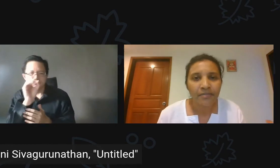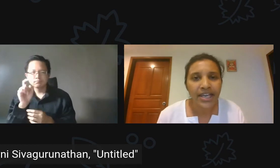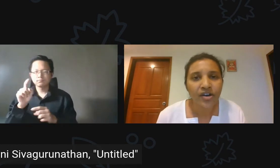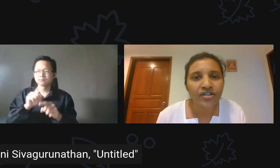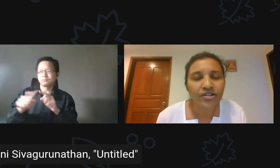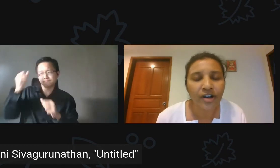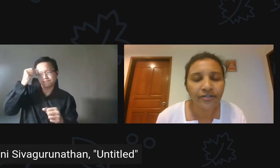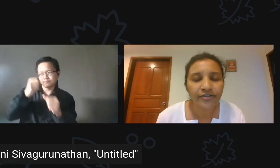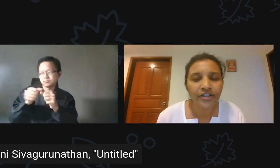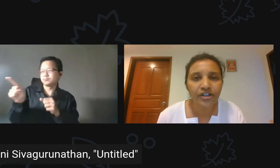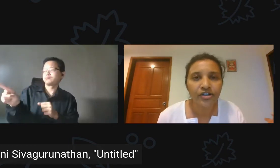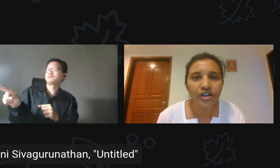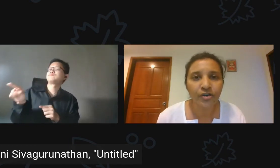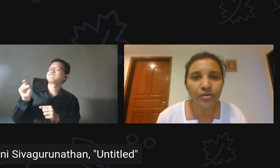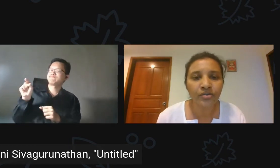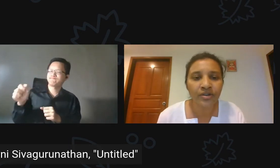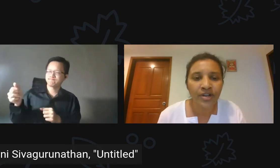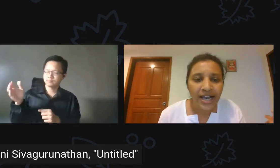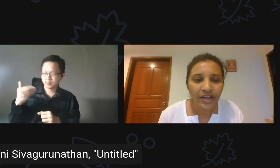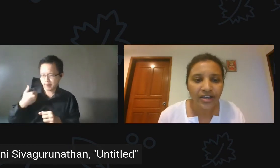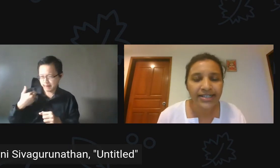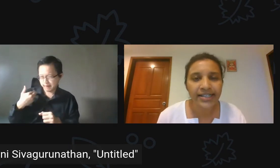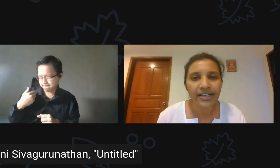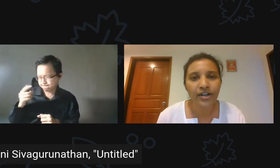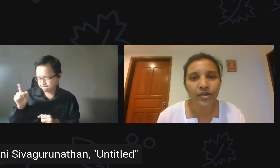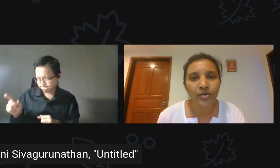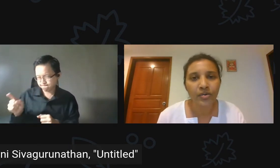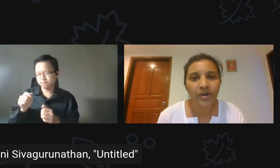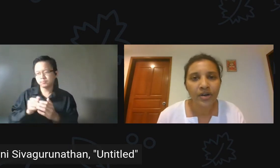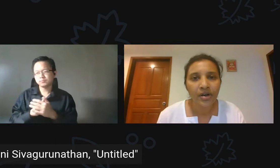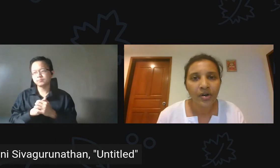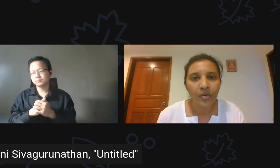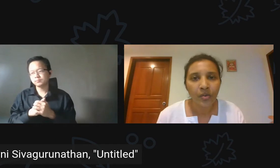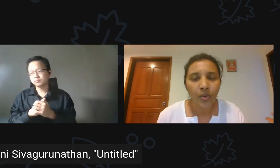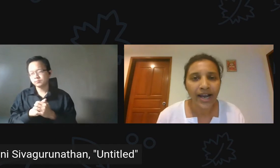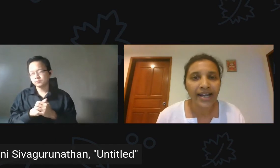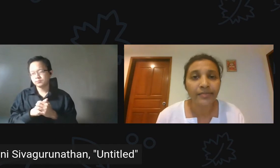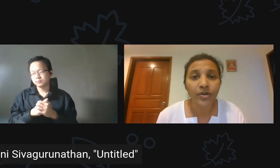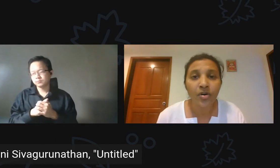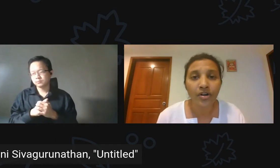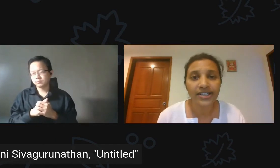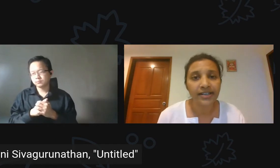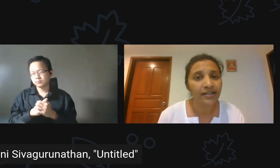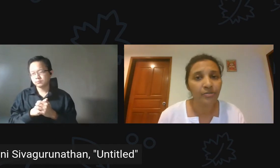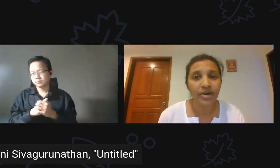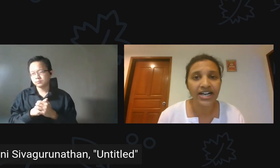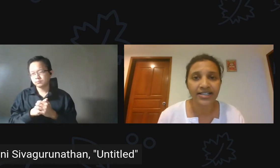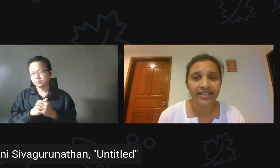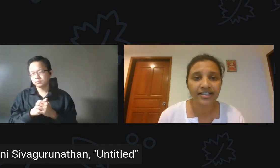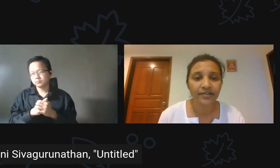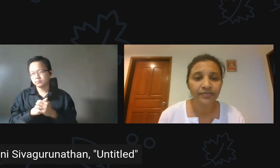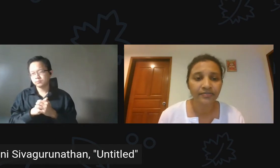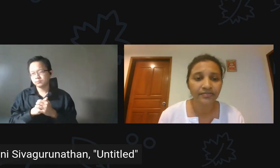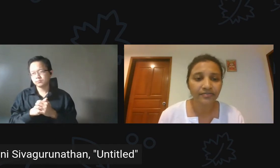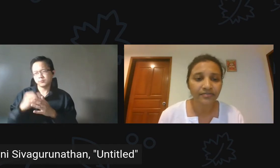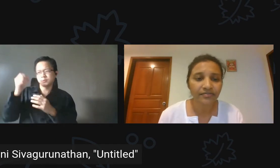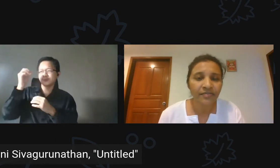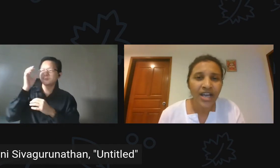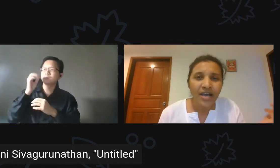May your soft tune continue while I am courting the past.